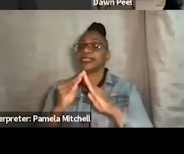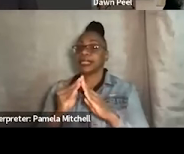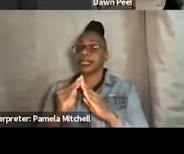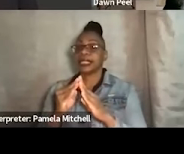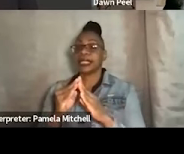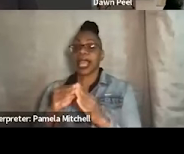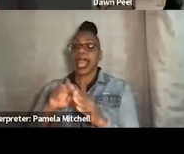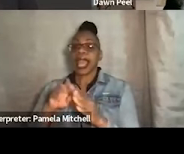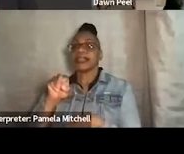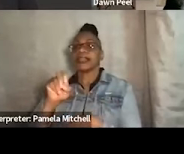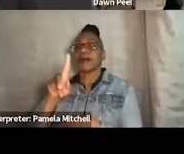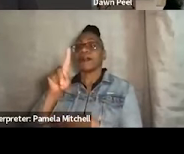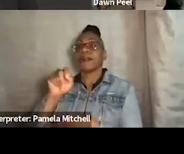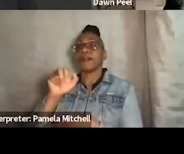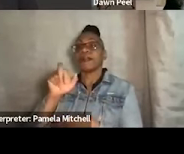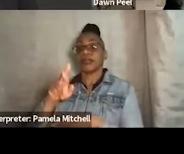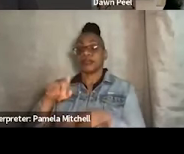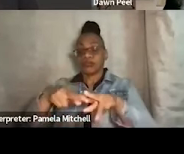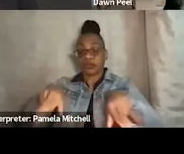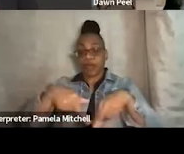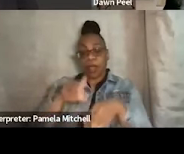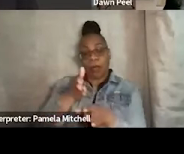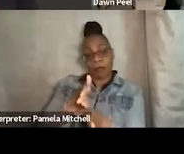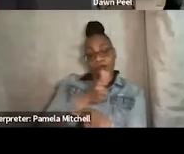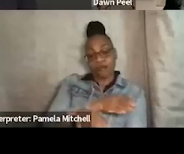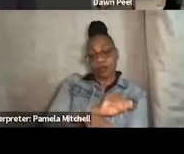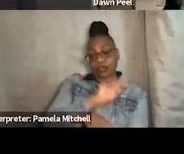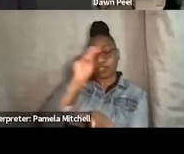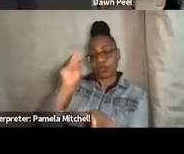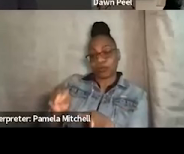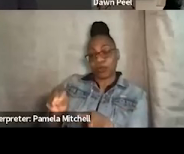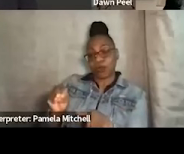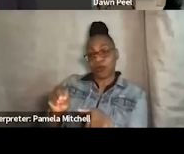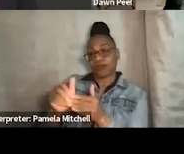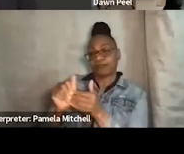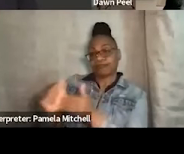Prior to moving to Kansas City, she led a coalition in Longmont, Colorado,